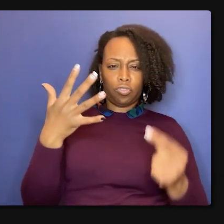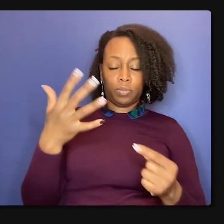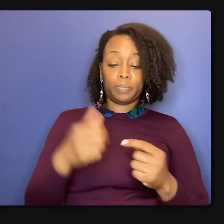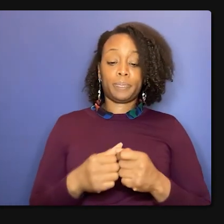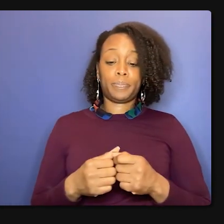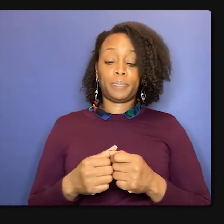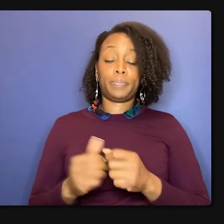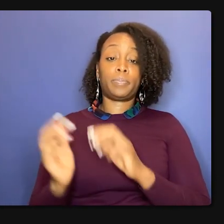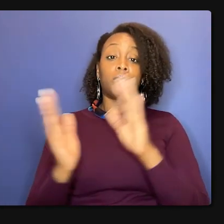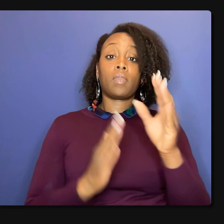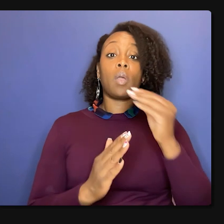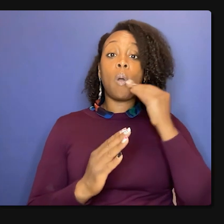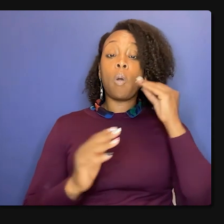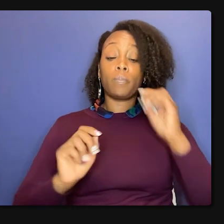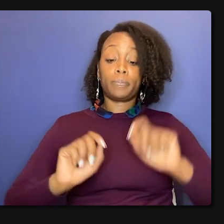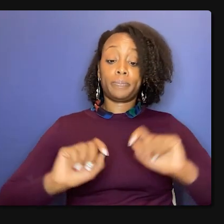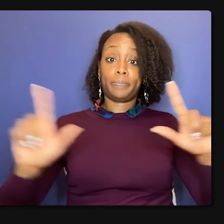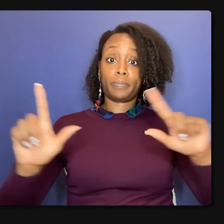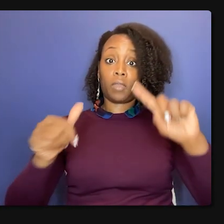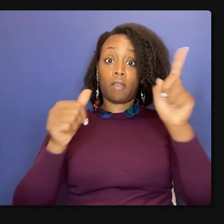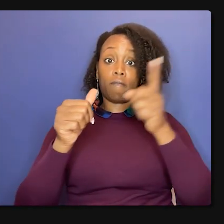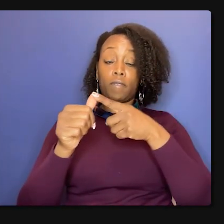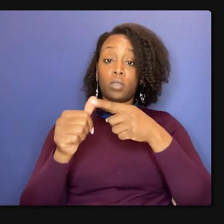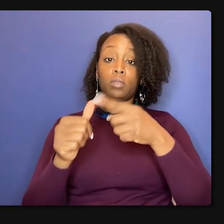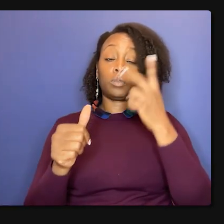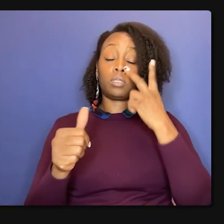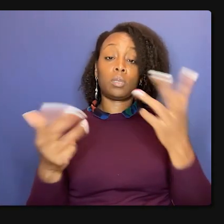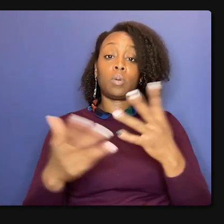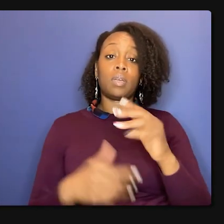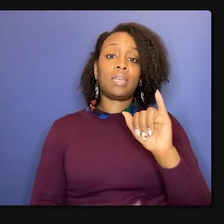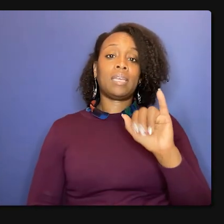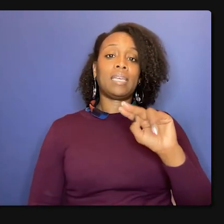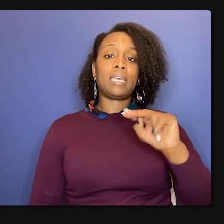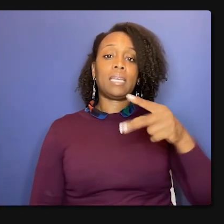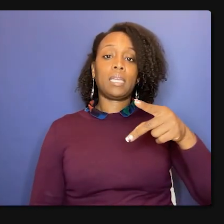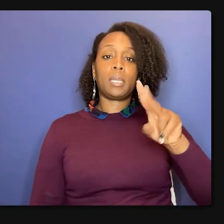On the home screen, the first item is an input field